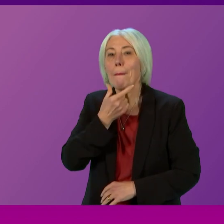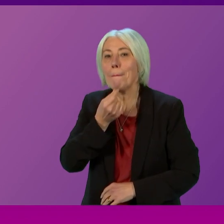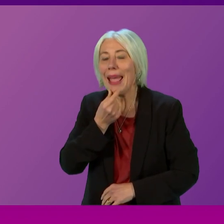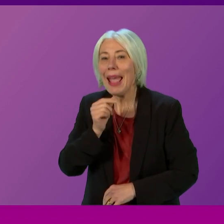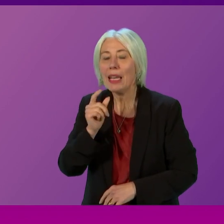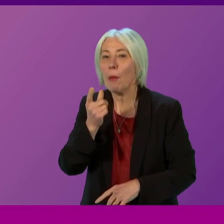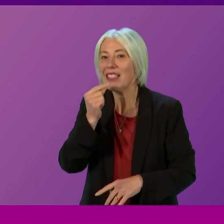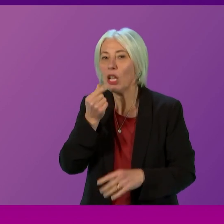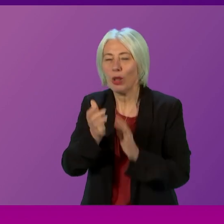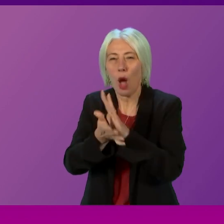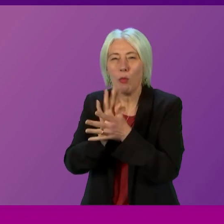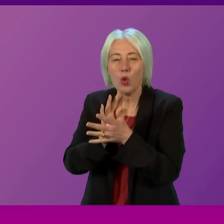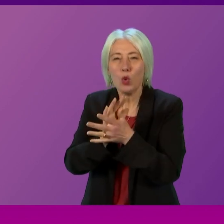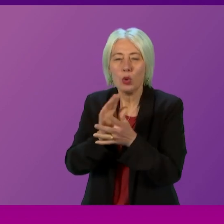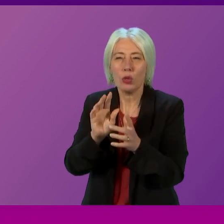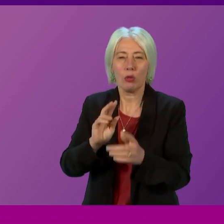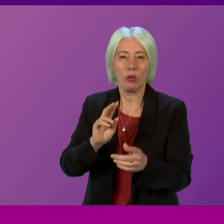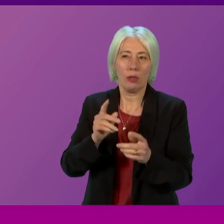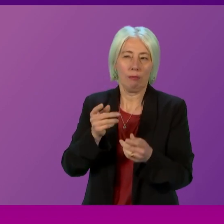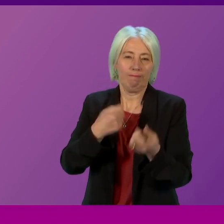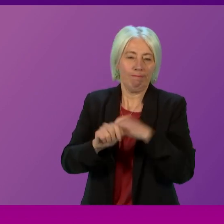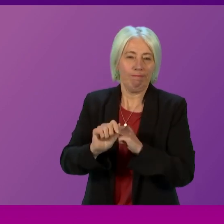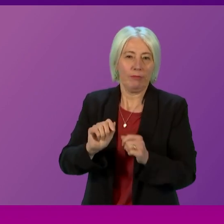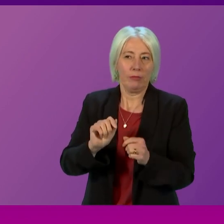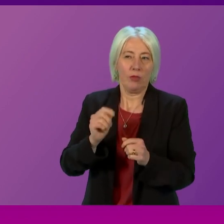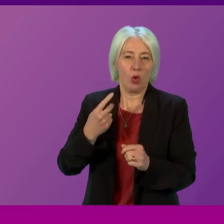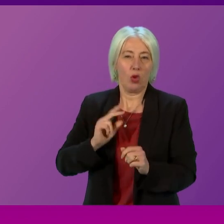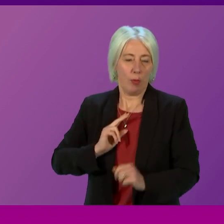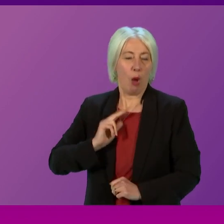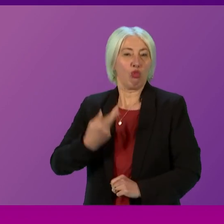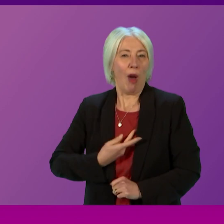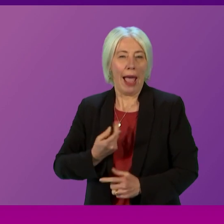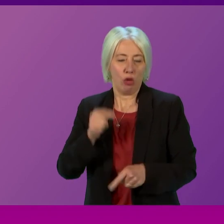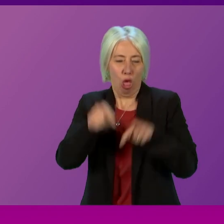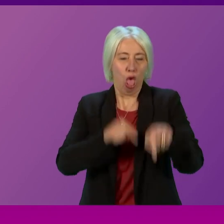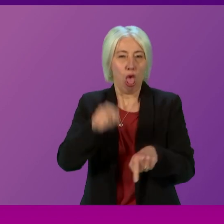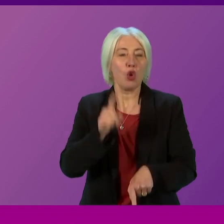provisions relating to trans people to harm women. However, one of the comments of the UN official